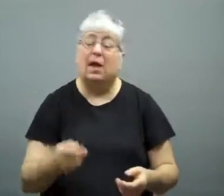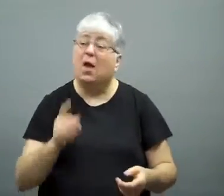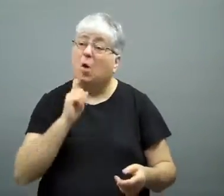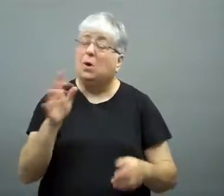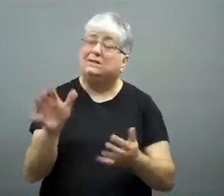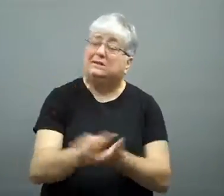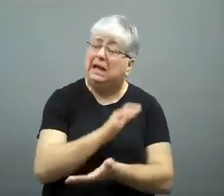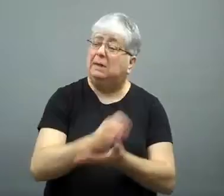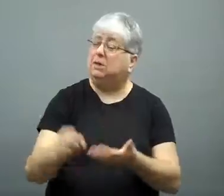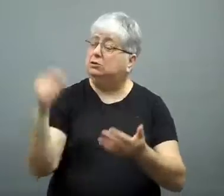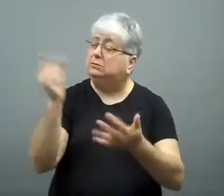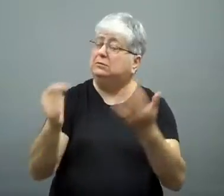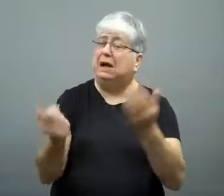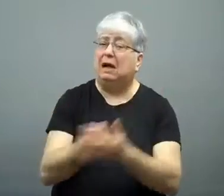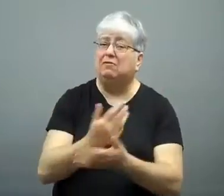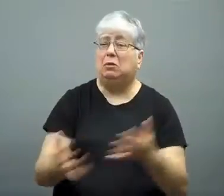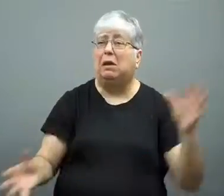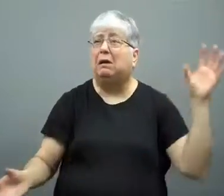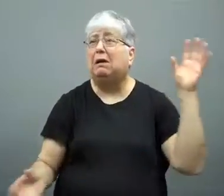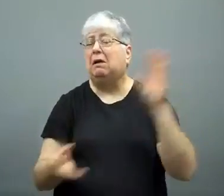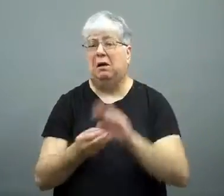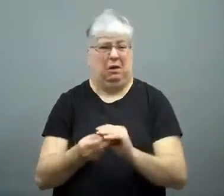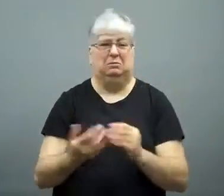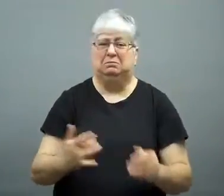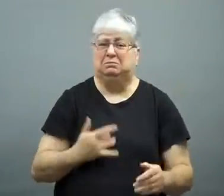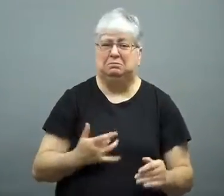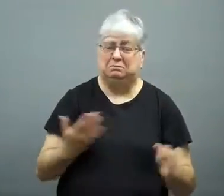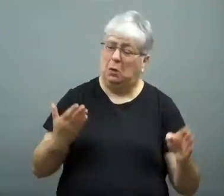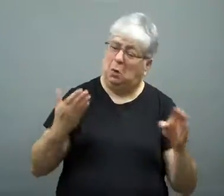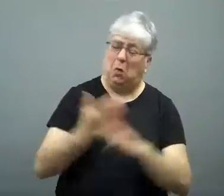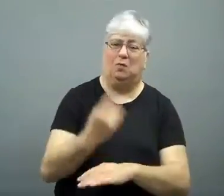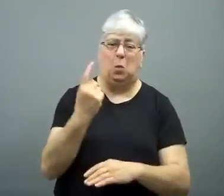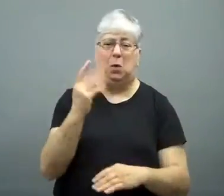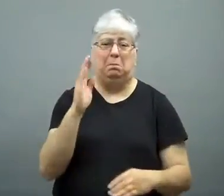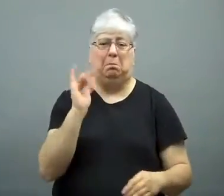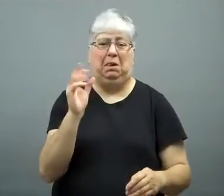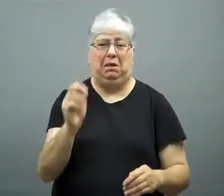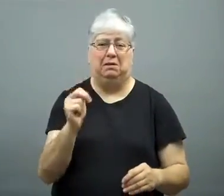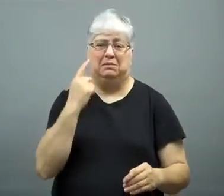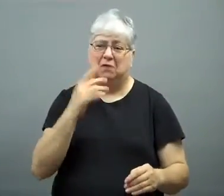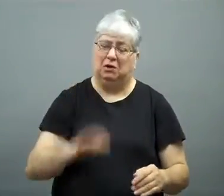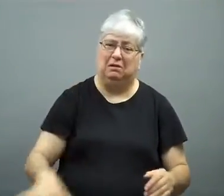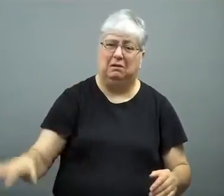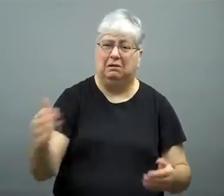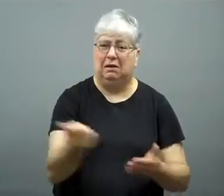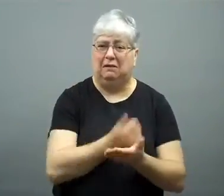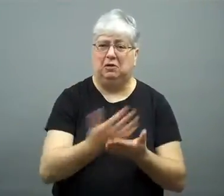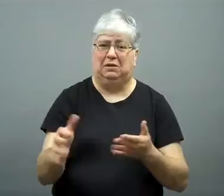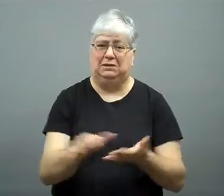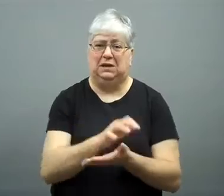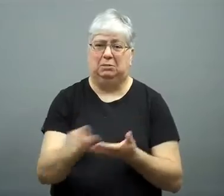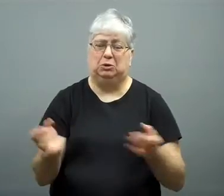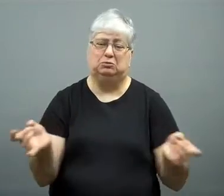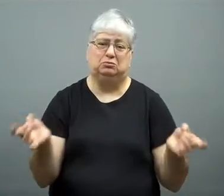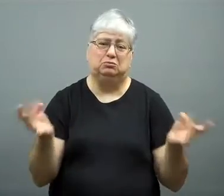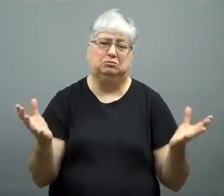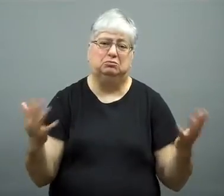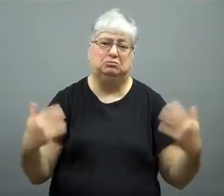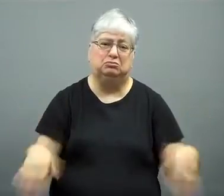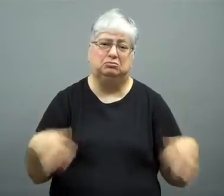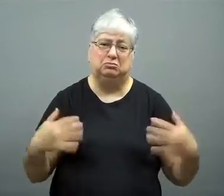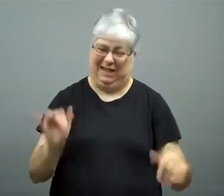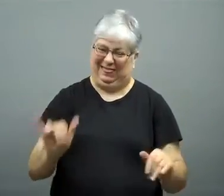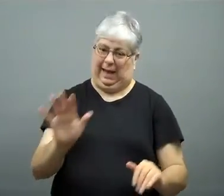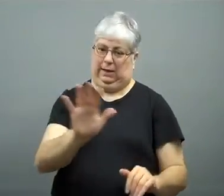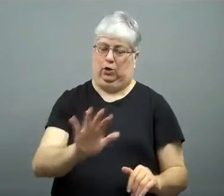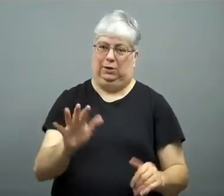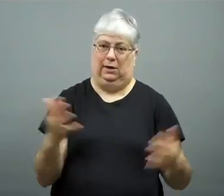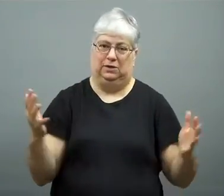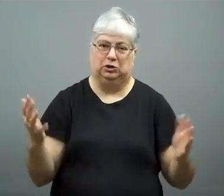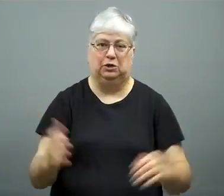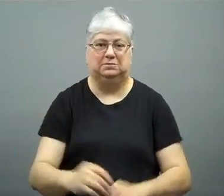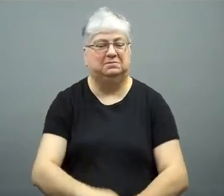The damage to that area only is estimated to come to over a billion dollars.